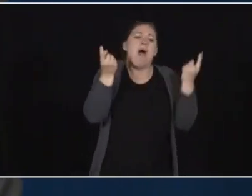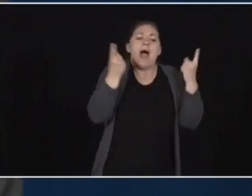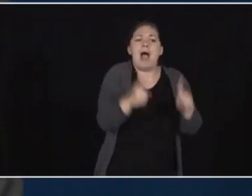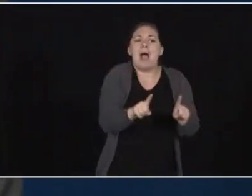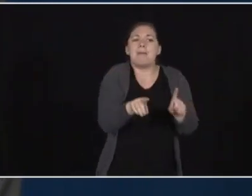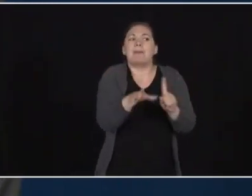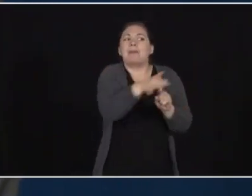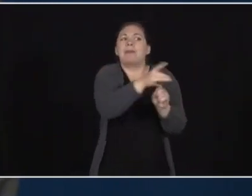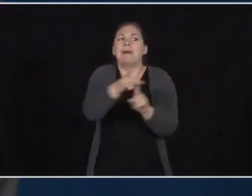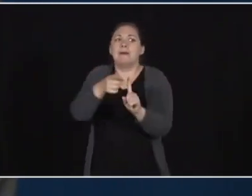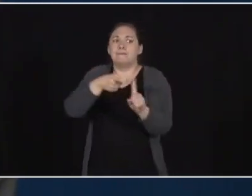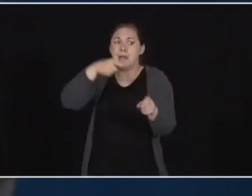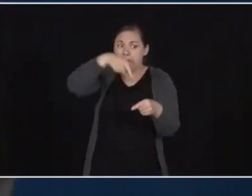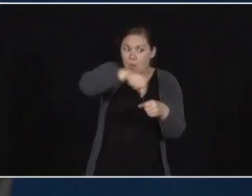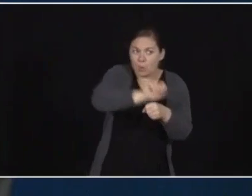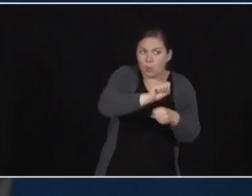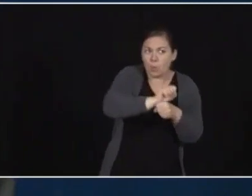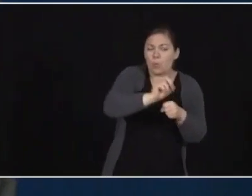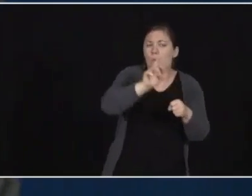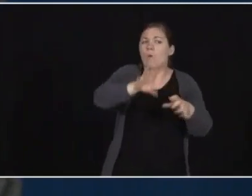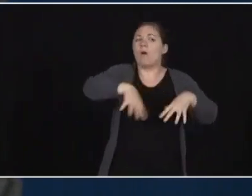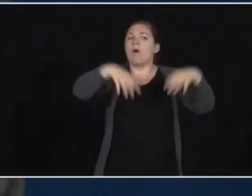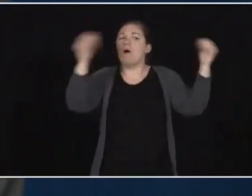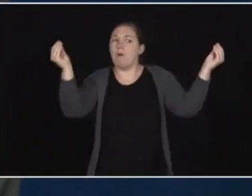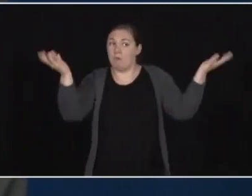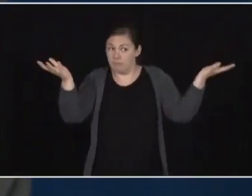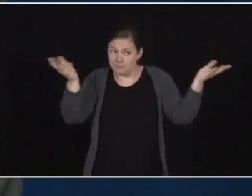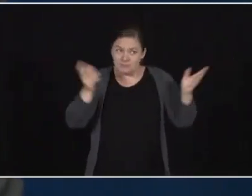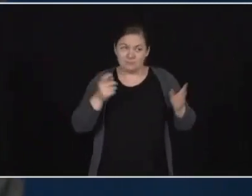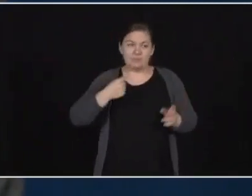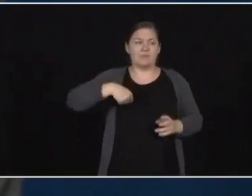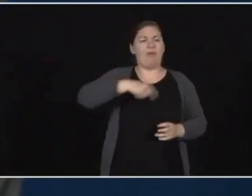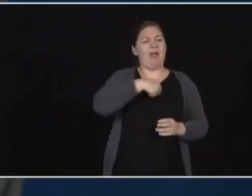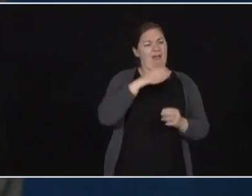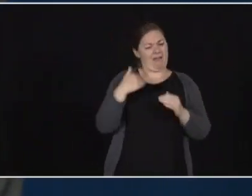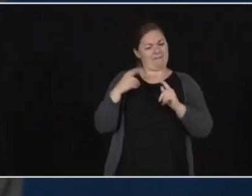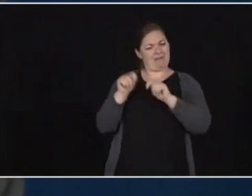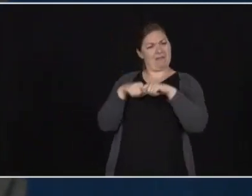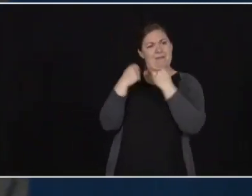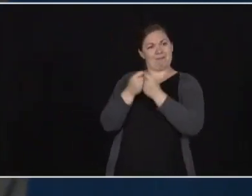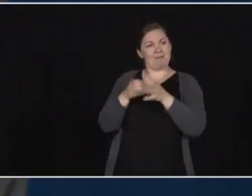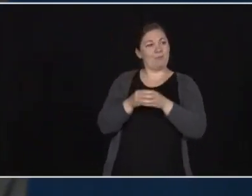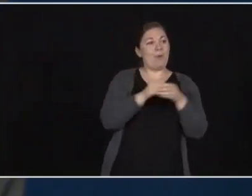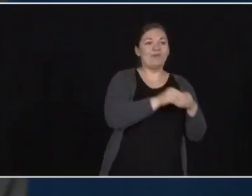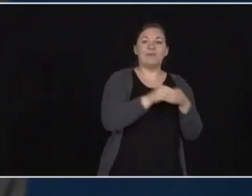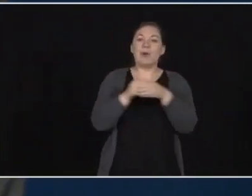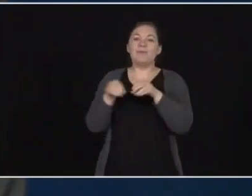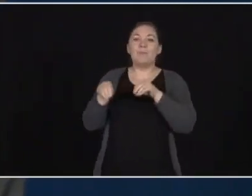understand exactly what is going on to look and see what that spread is. We will have mobile teams and the other